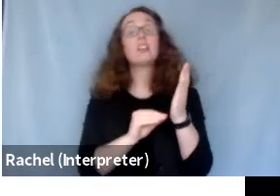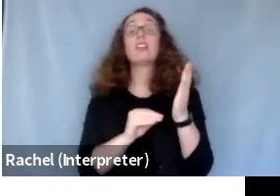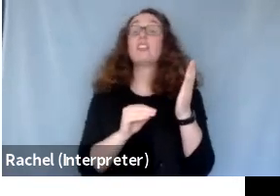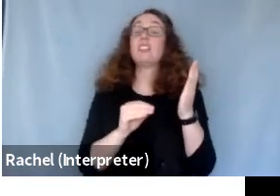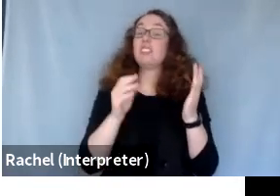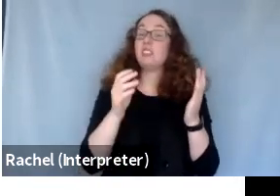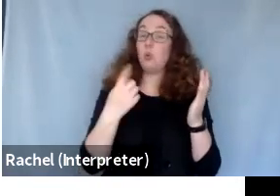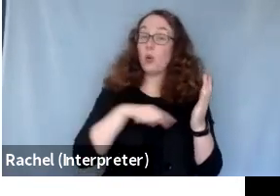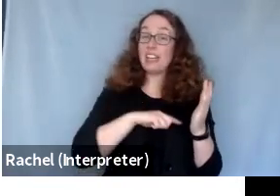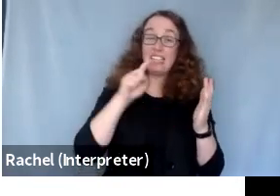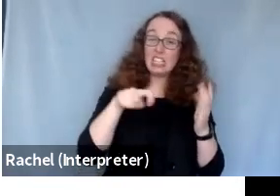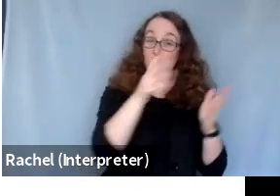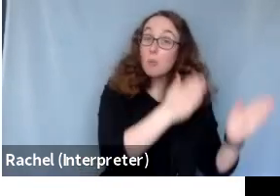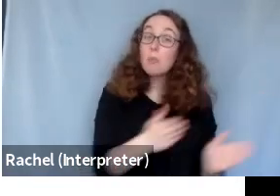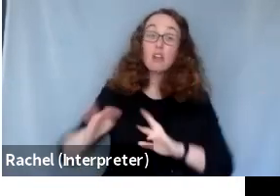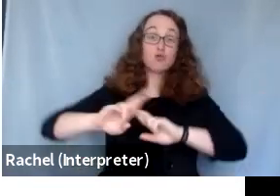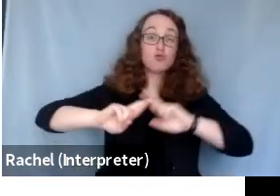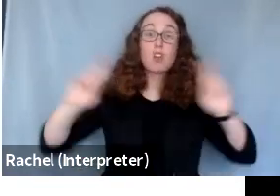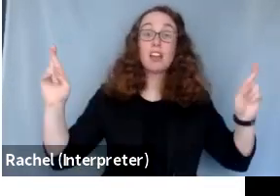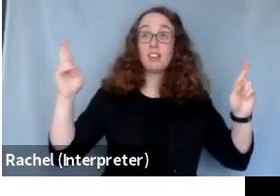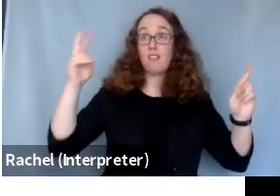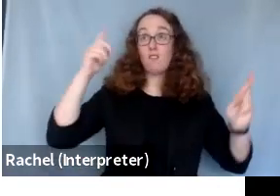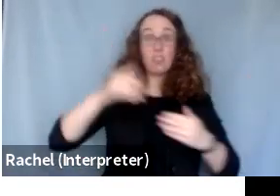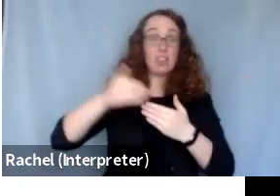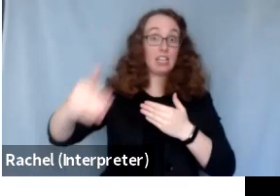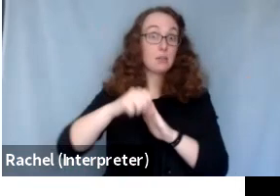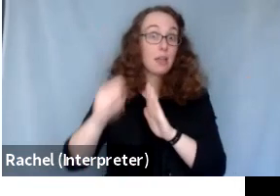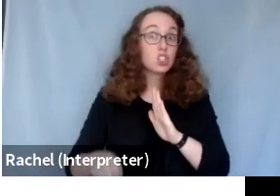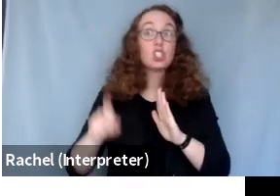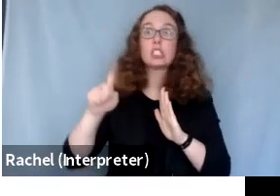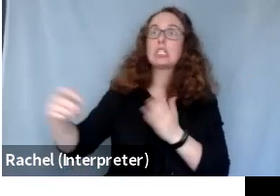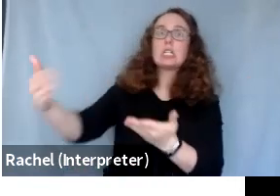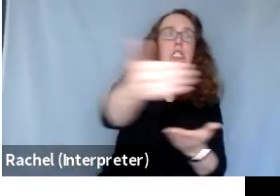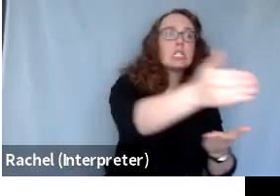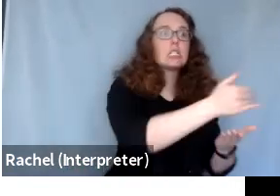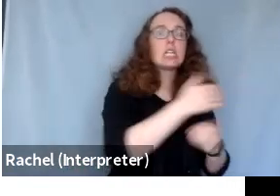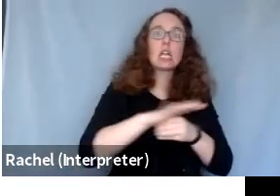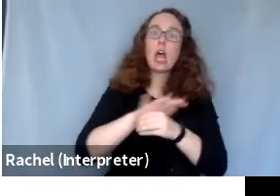dollar for it. If it's a book that hasn't been adopted yet, so if you're bringing it in too early and we haven't seen what the instructors